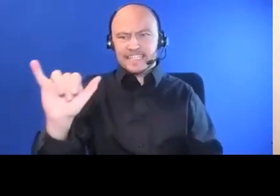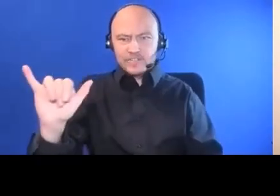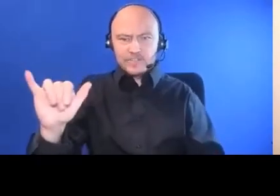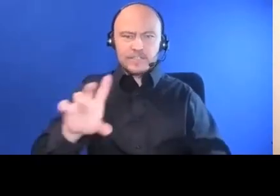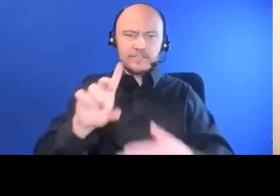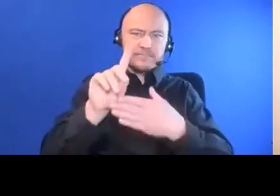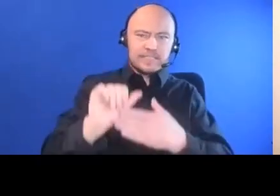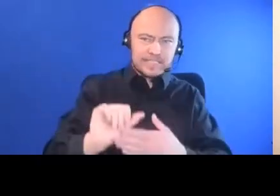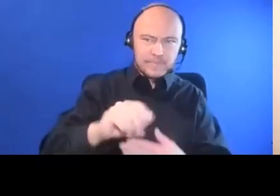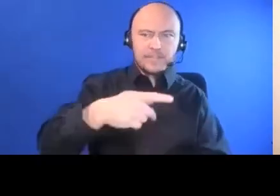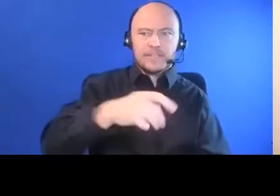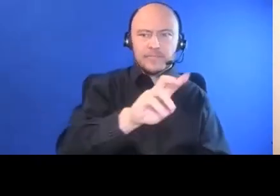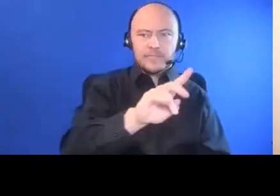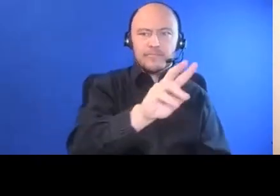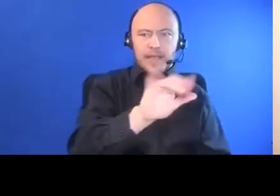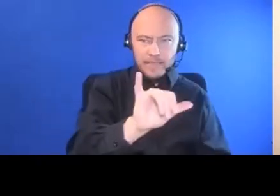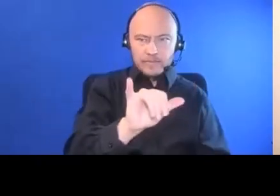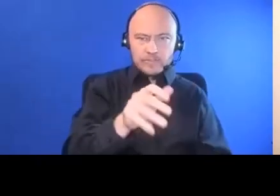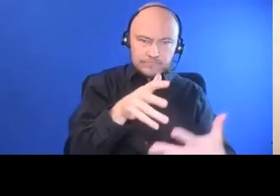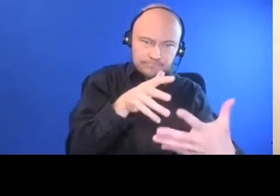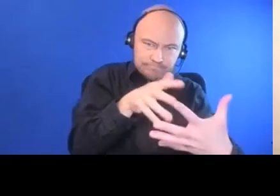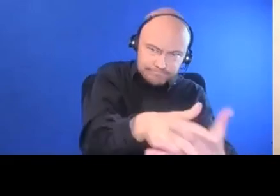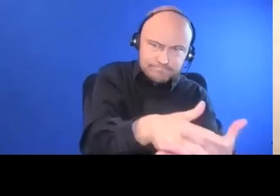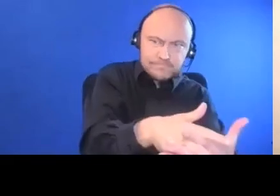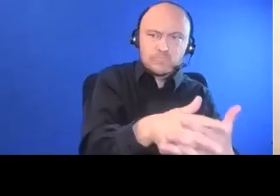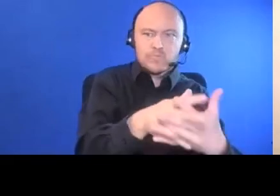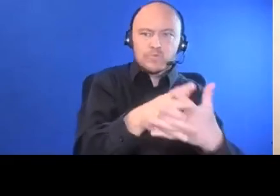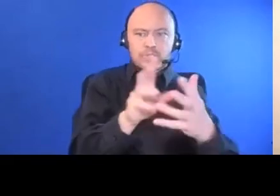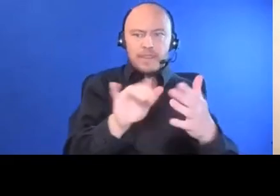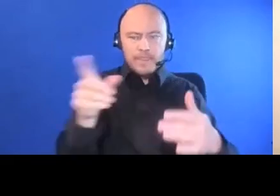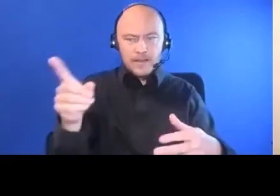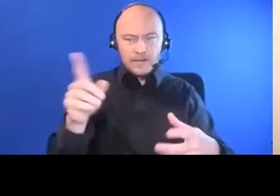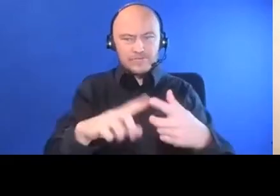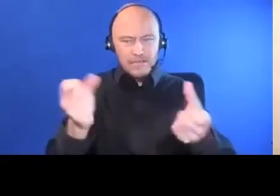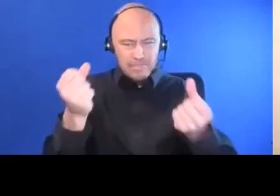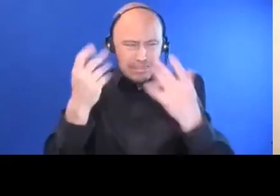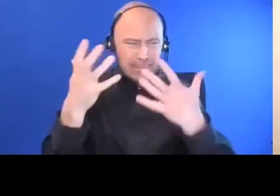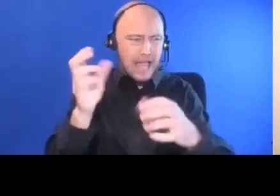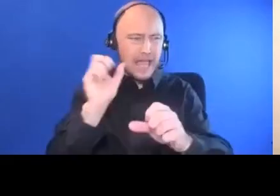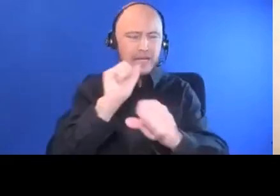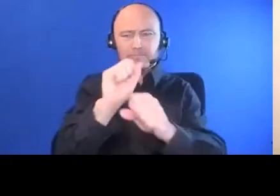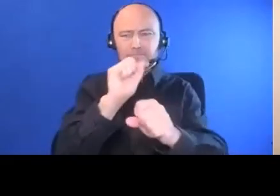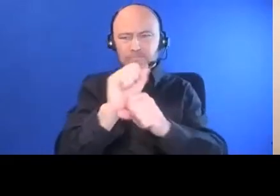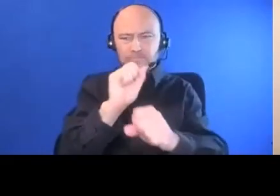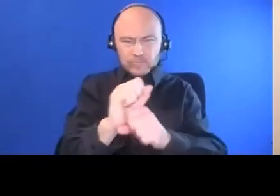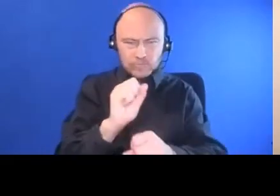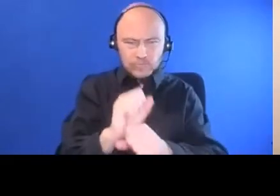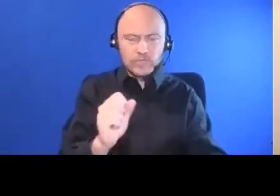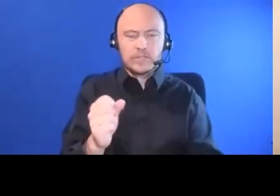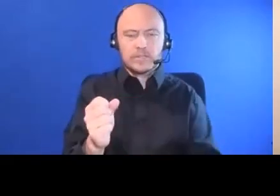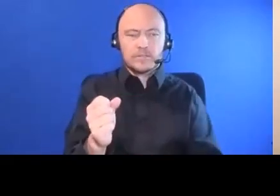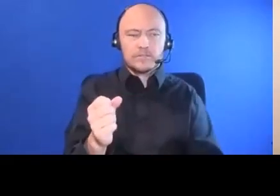coincidentally also has those roots. So, there's a lot of work one has to do. So, I'll say two quick things.